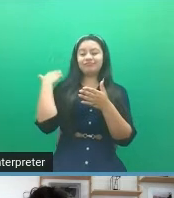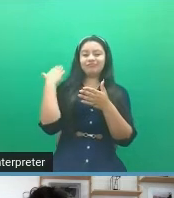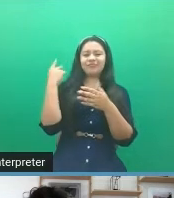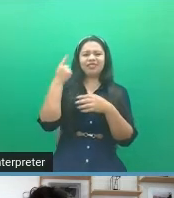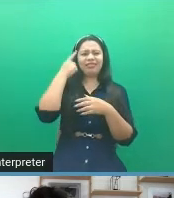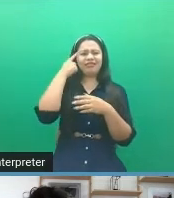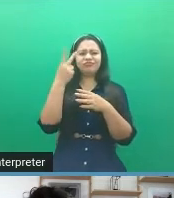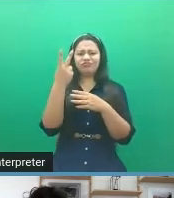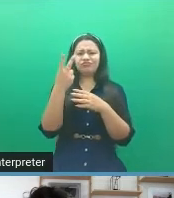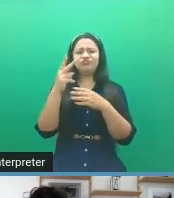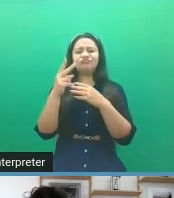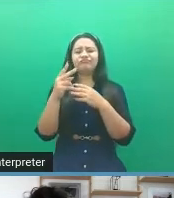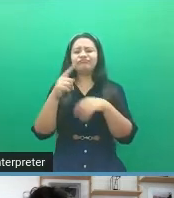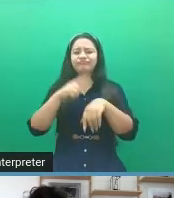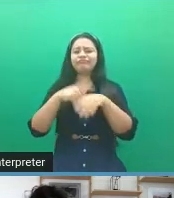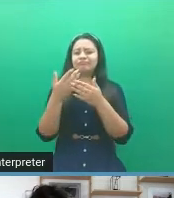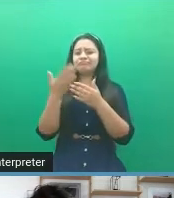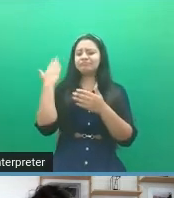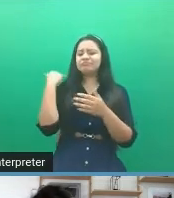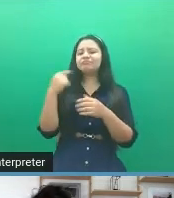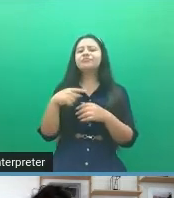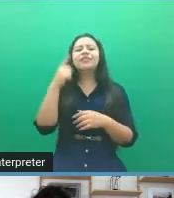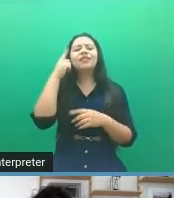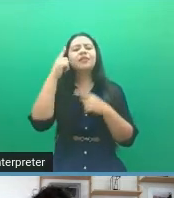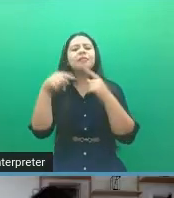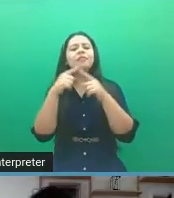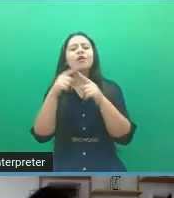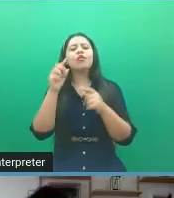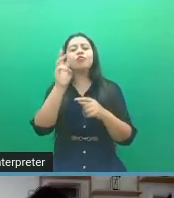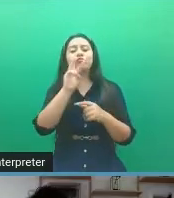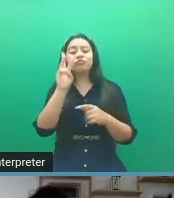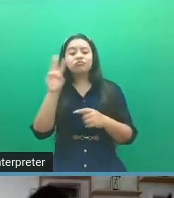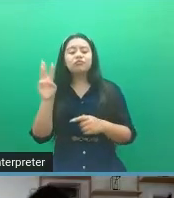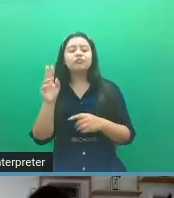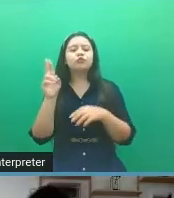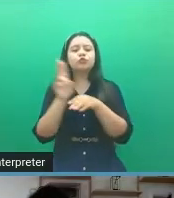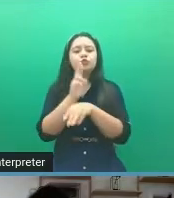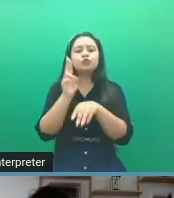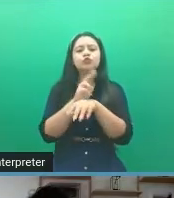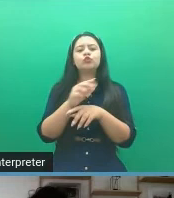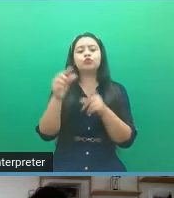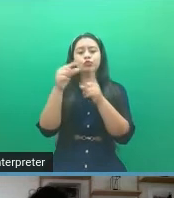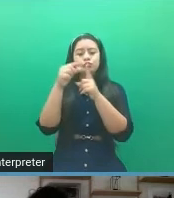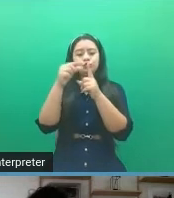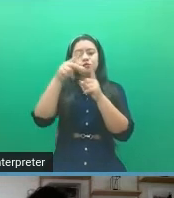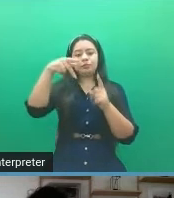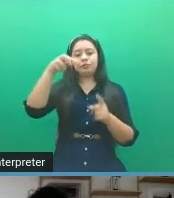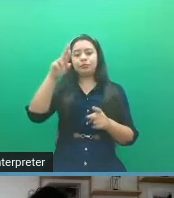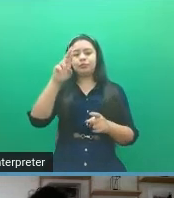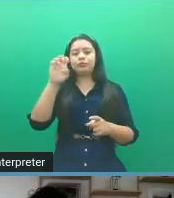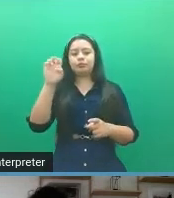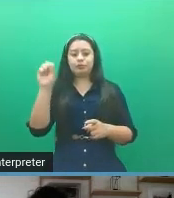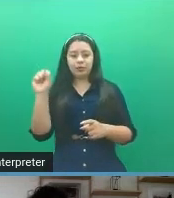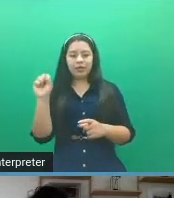when you're thinking about your website you know use WordPress over other platforms. The main thing